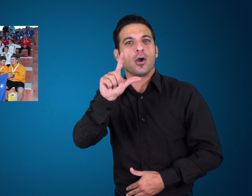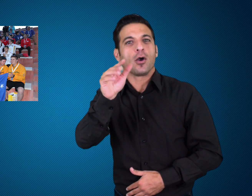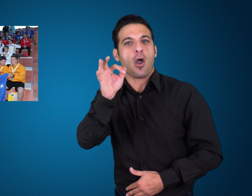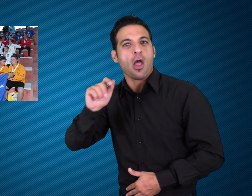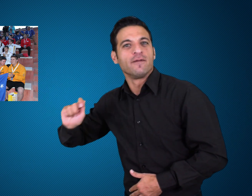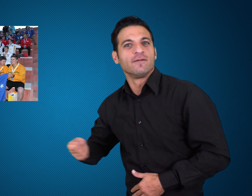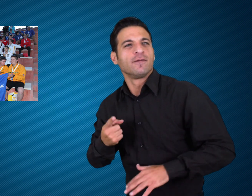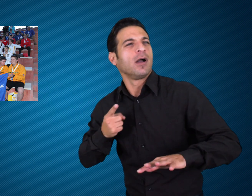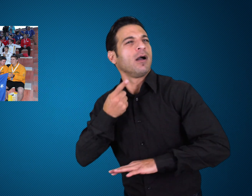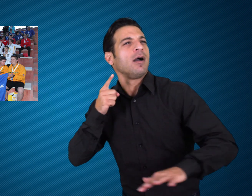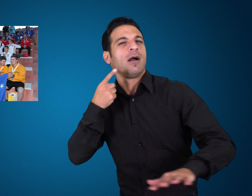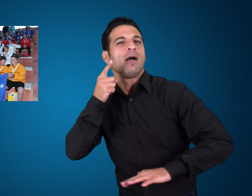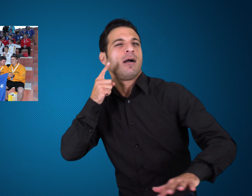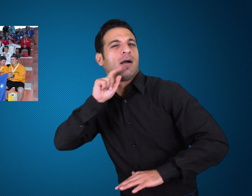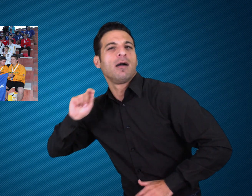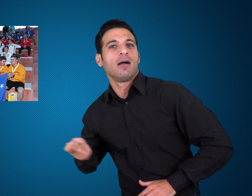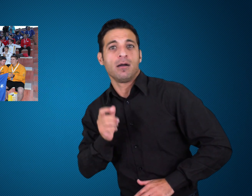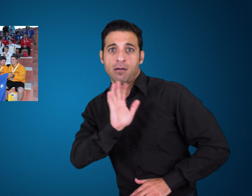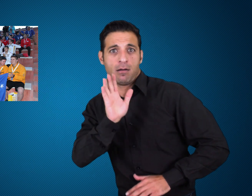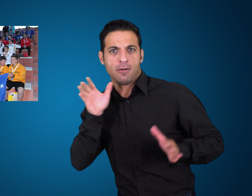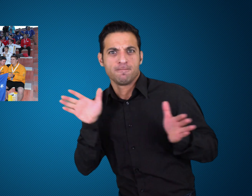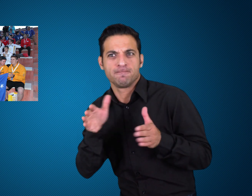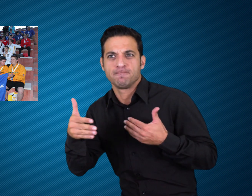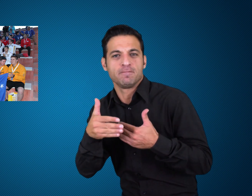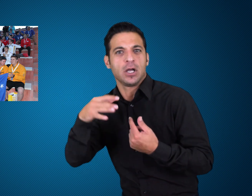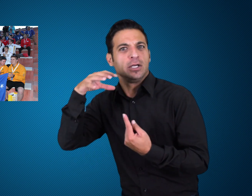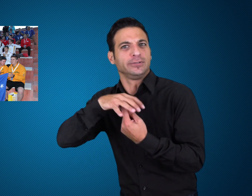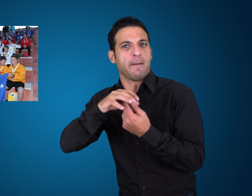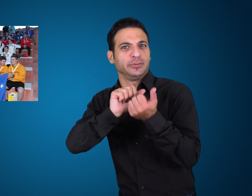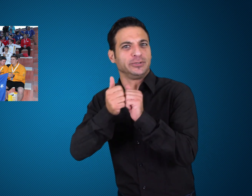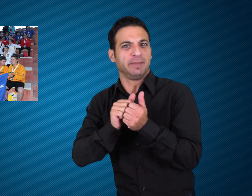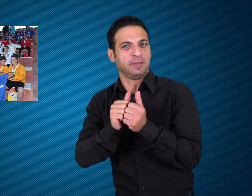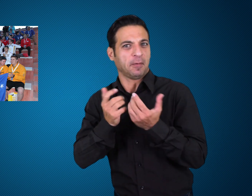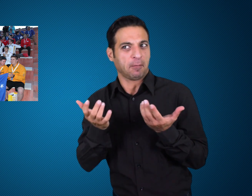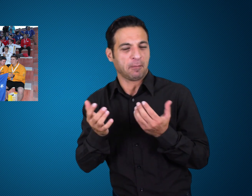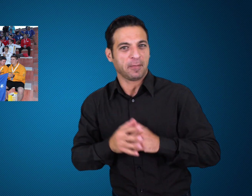Memnos: Do you like playing mini-golf?